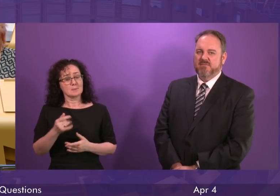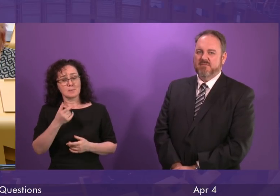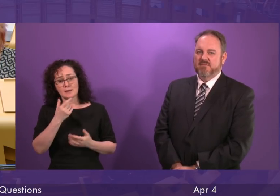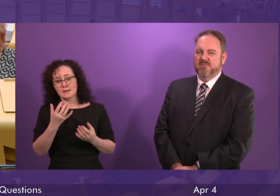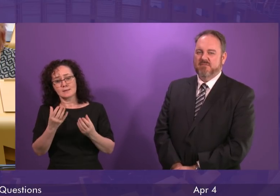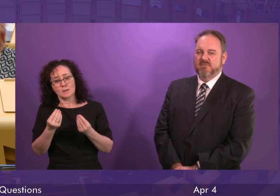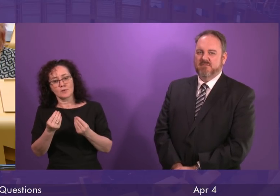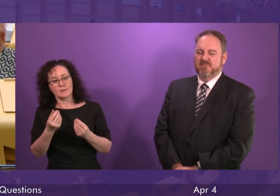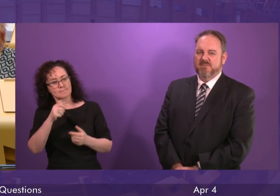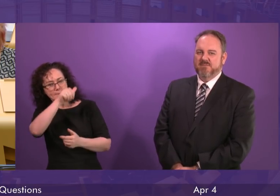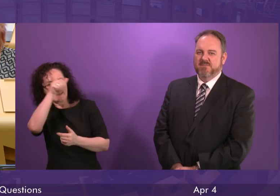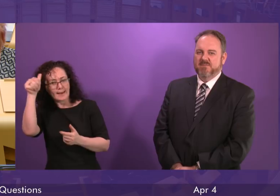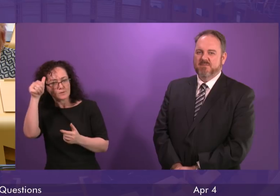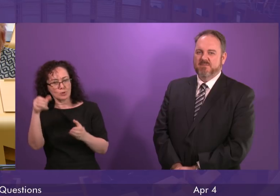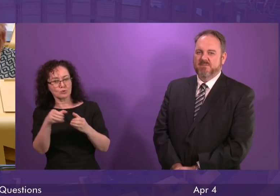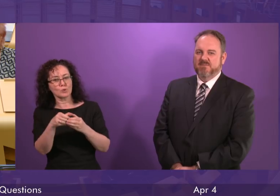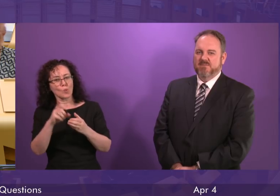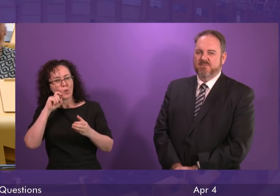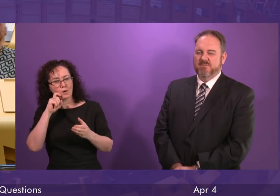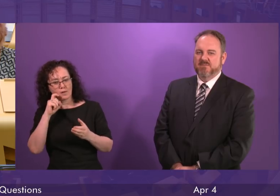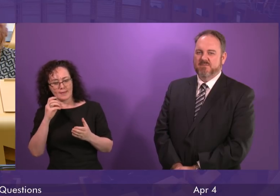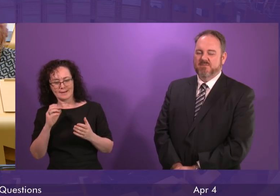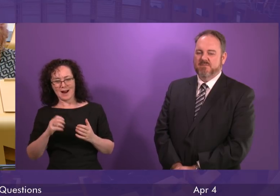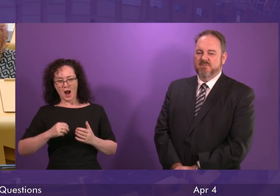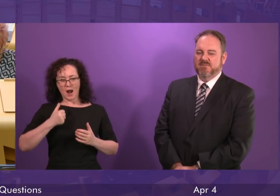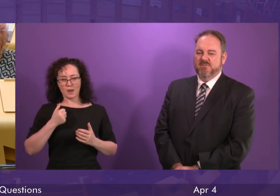that the expert group wants to look at in the early stages of its work.